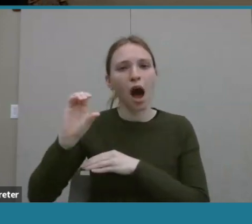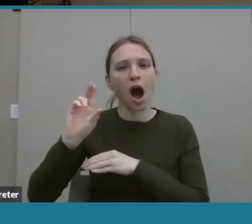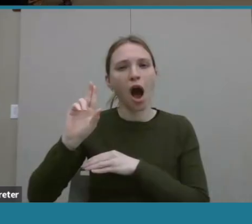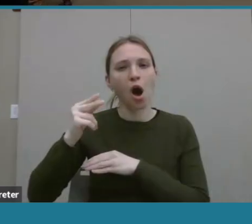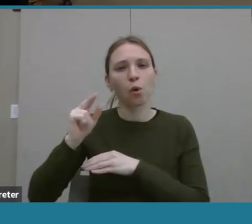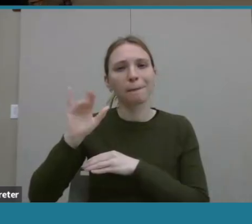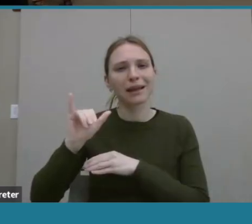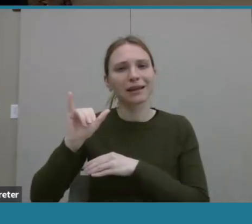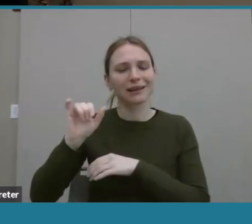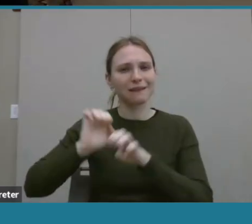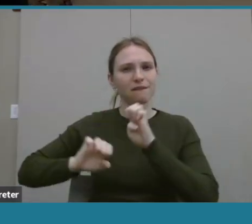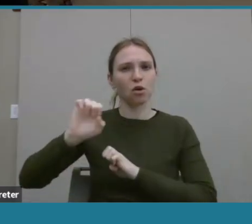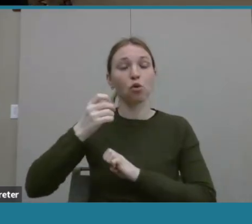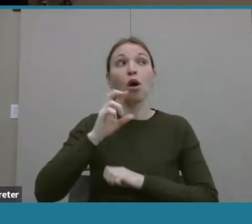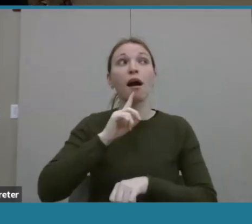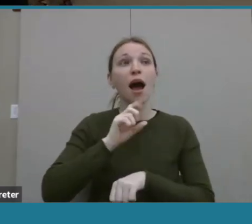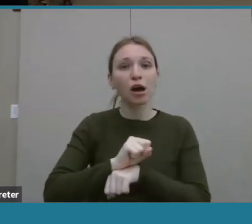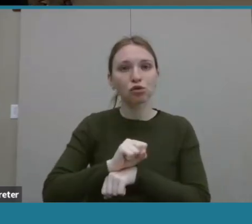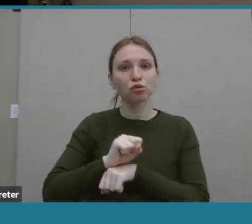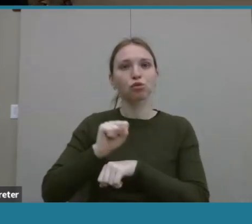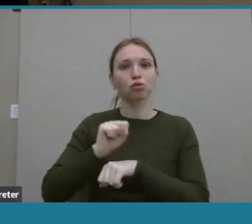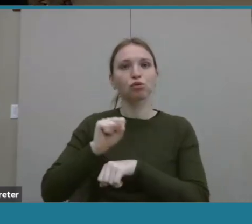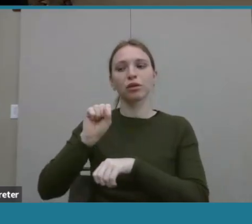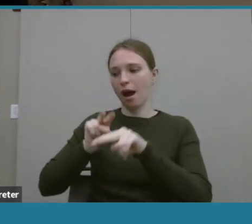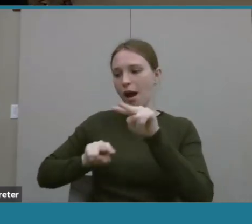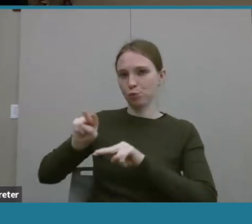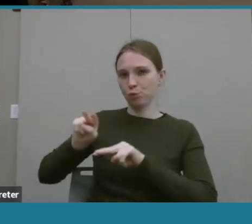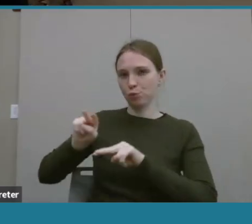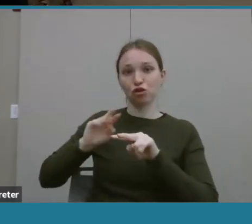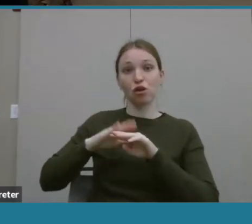actual observation, like a structured observation on how people with different